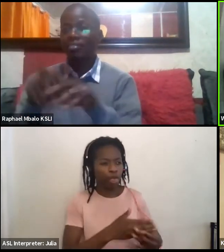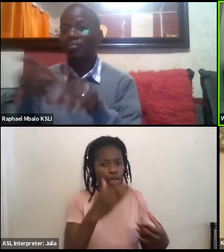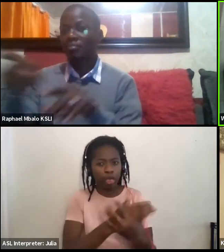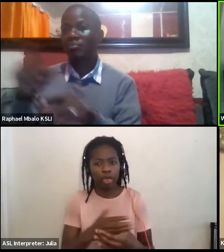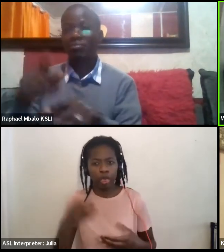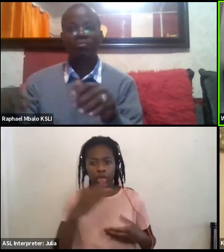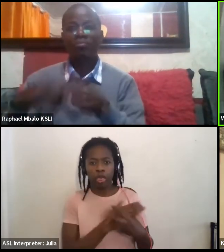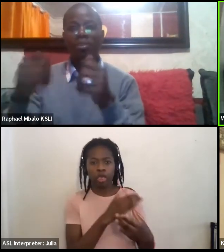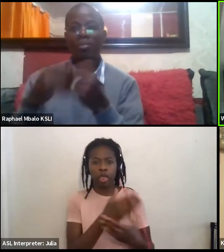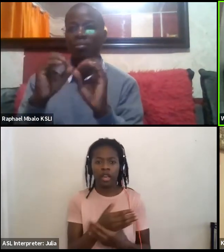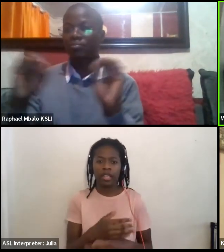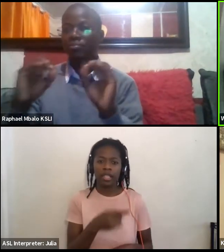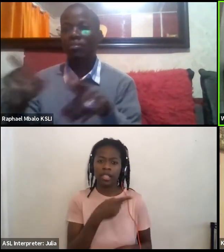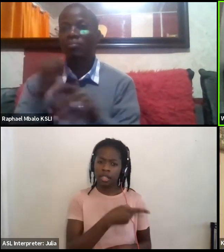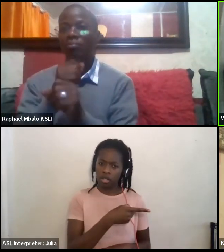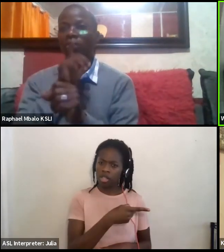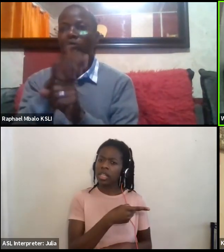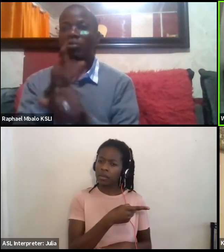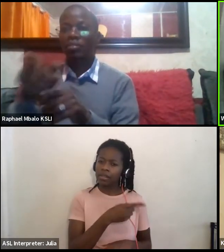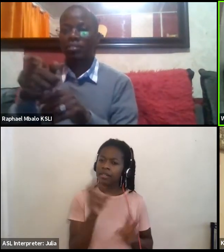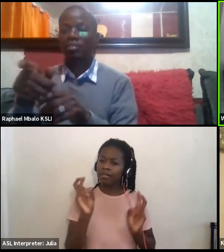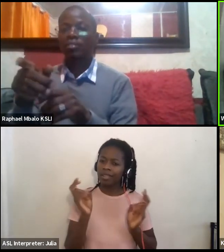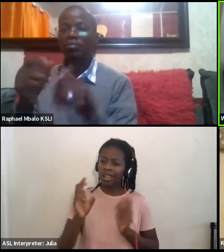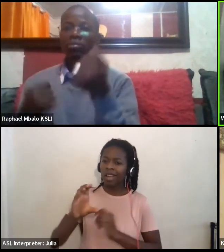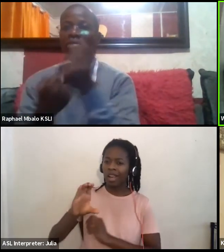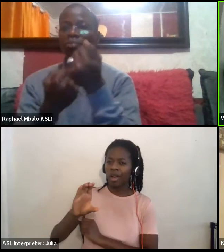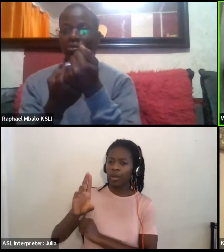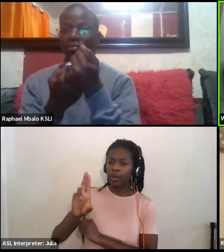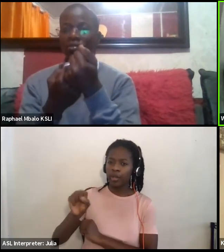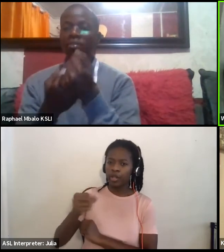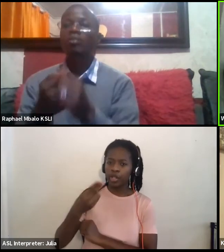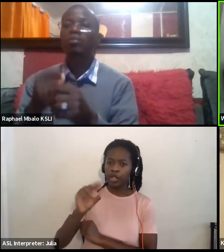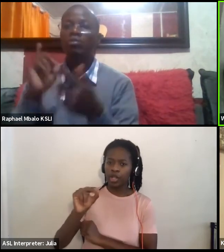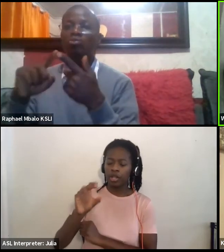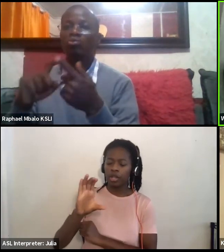she was more of a cushion to the director than a hindrance.